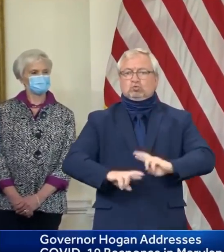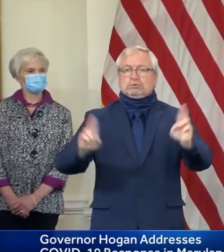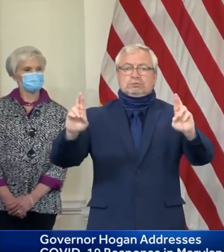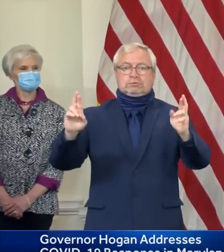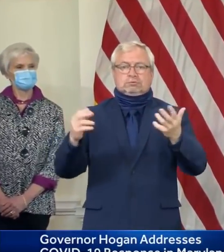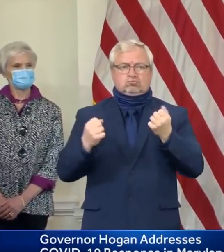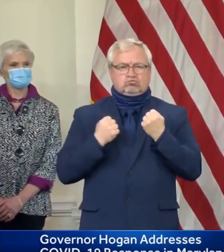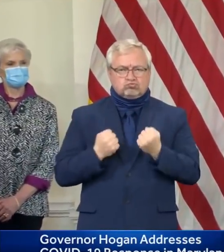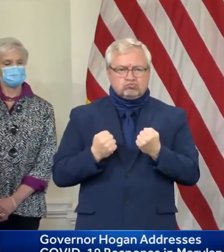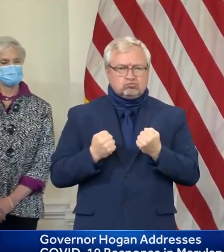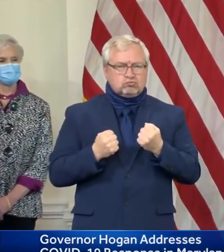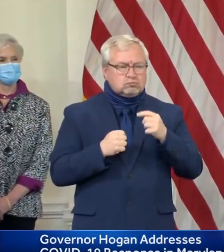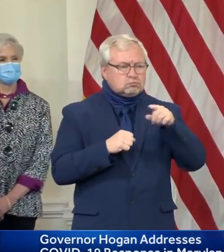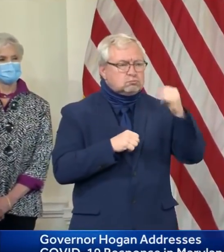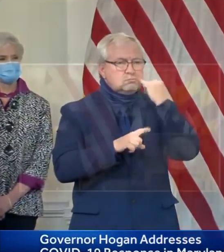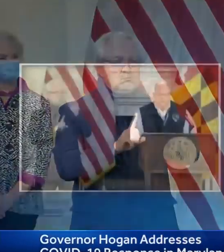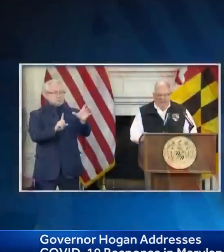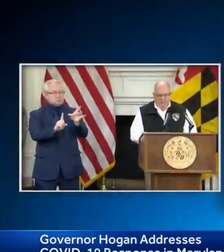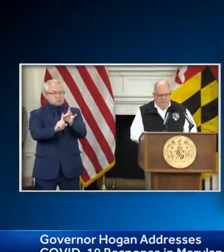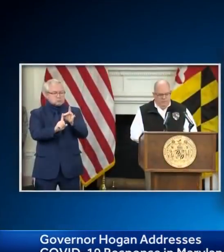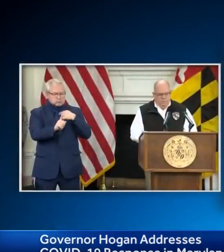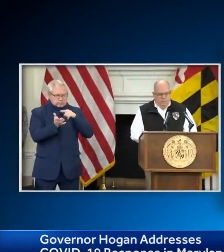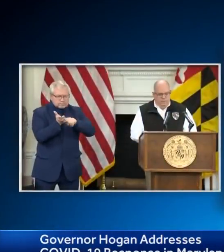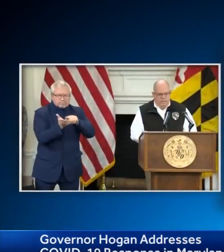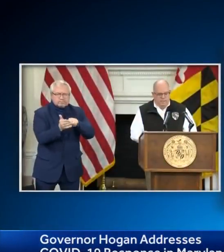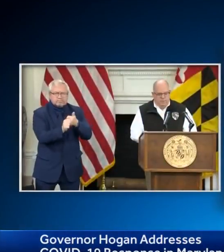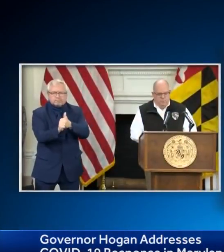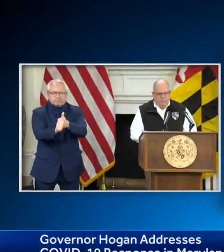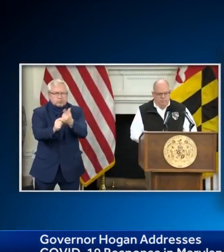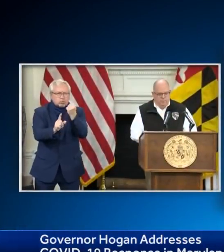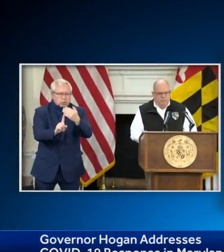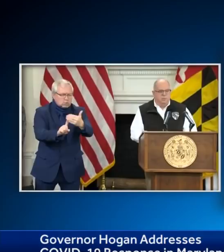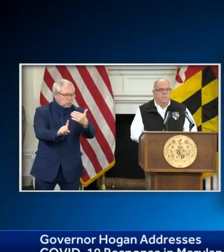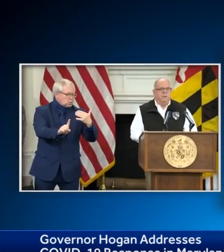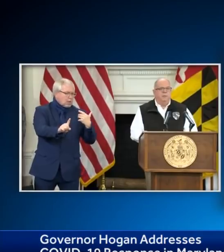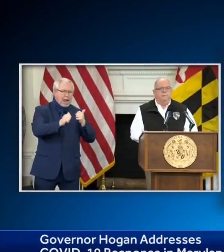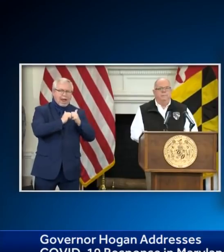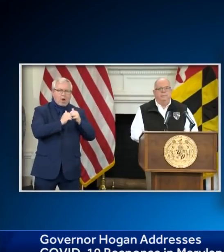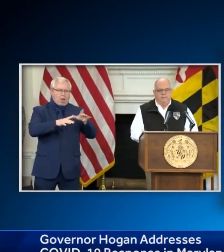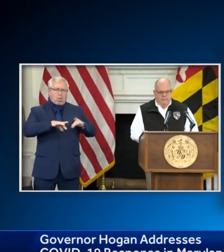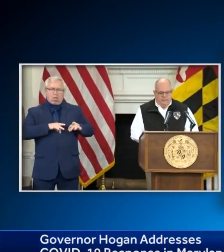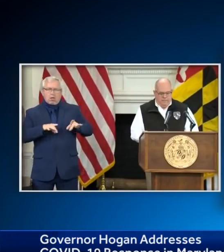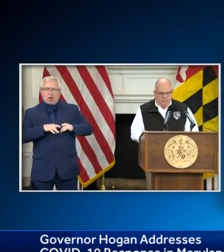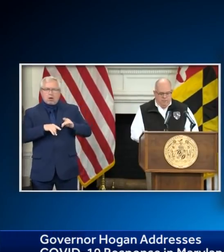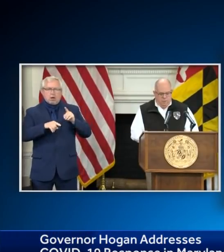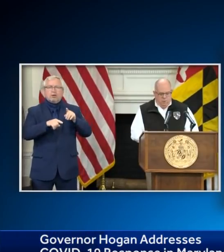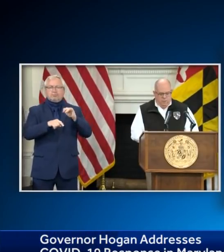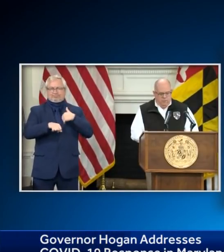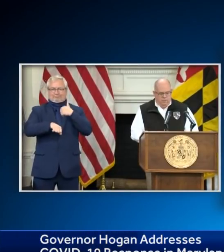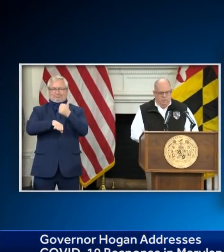THE FINAL BUILDING BLOCK IS A ROBUST CONTACT TRACING OPERATION.